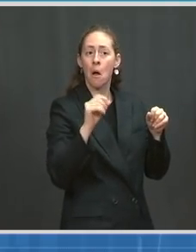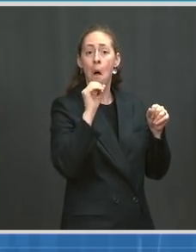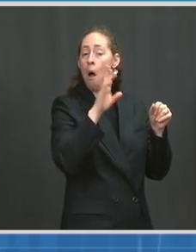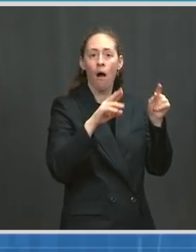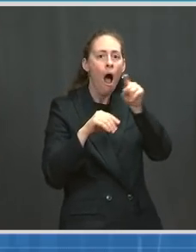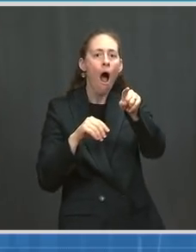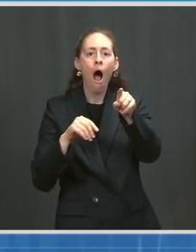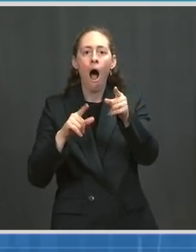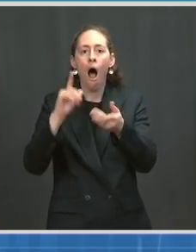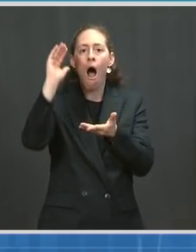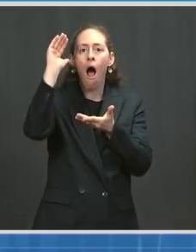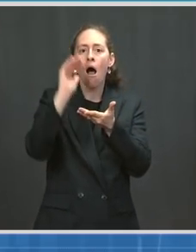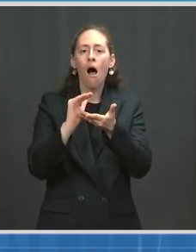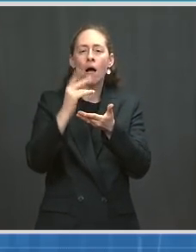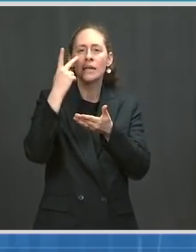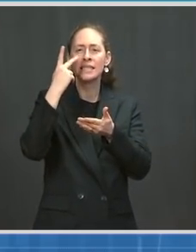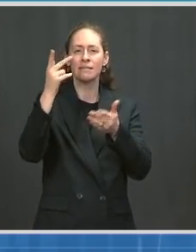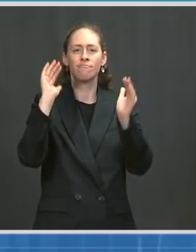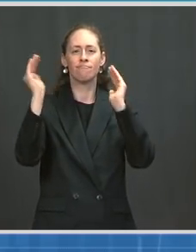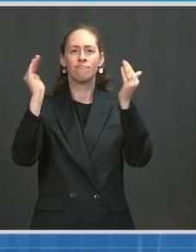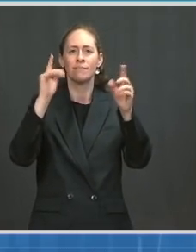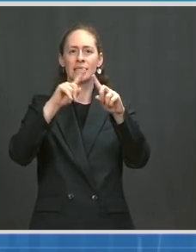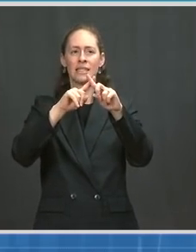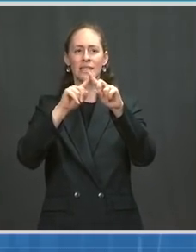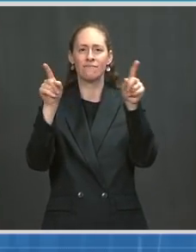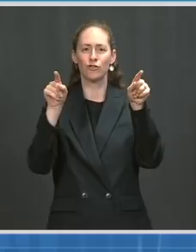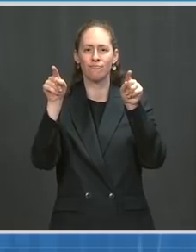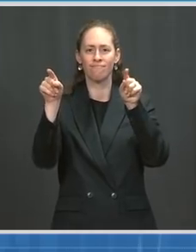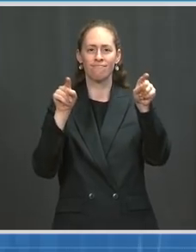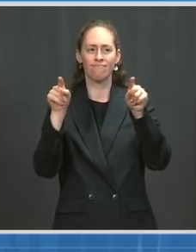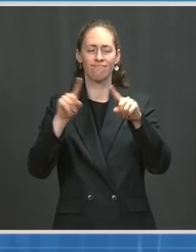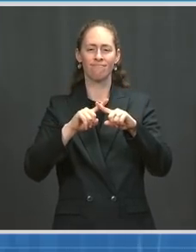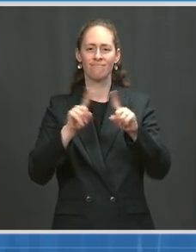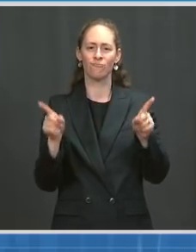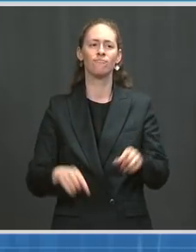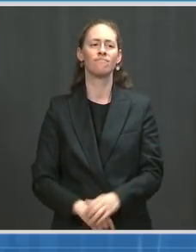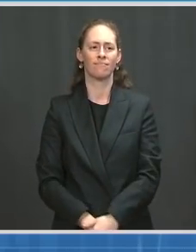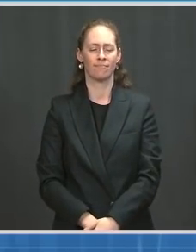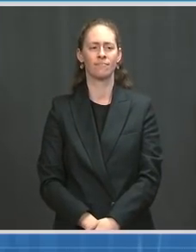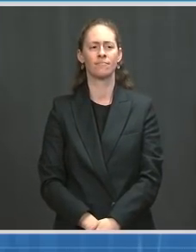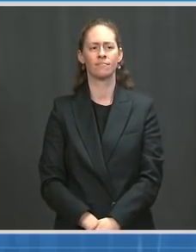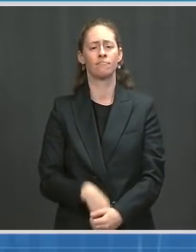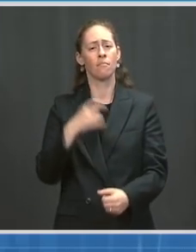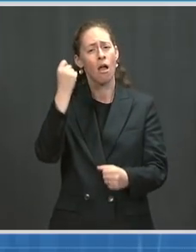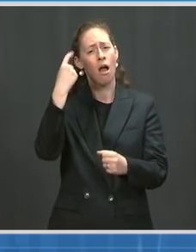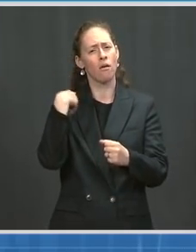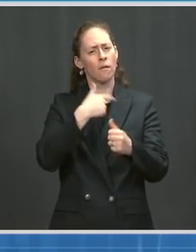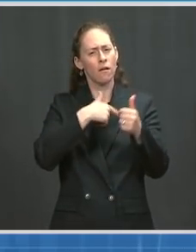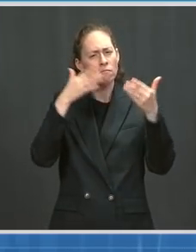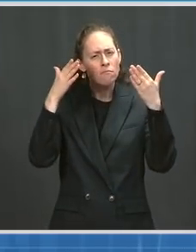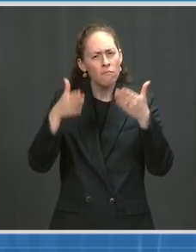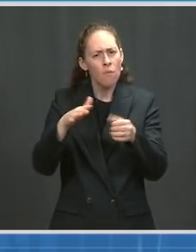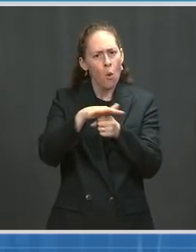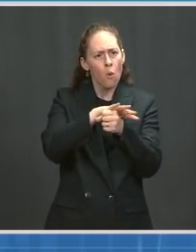and also to understand the burden of infection at the local level, because we recognize that these decisions have to be made locally.